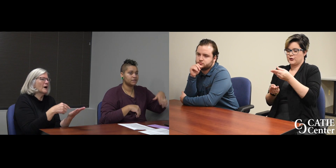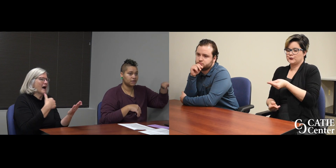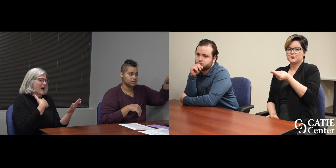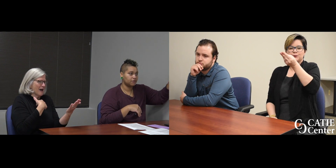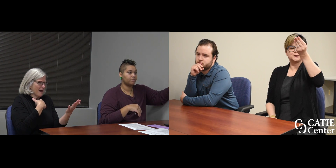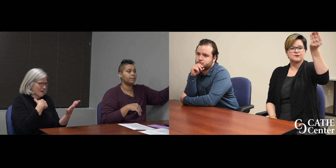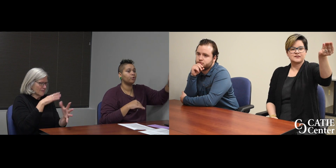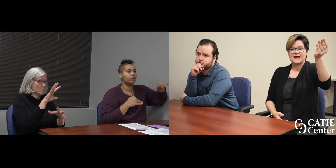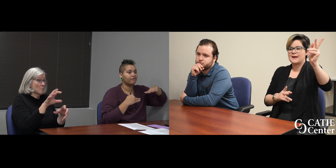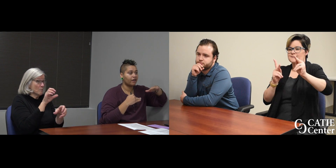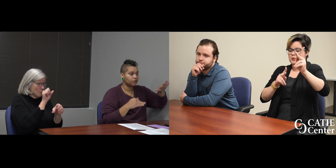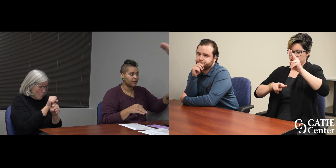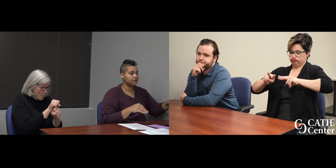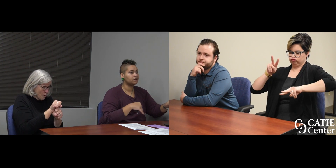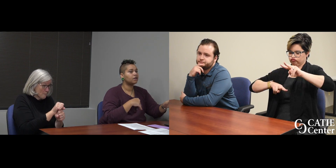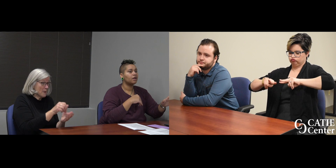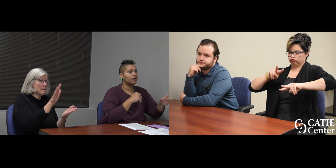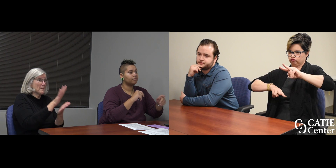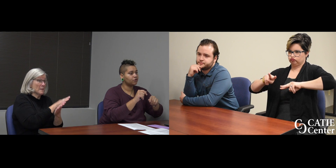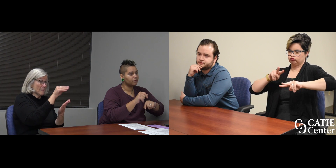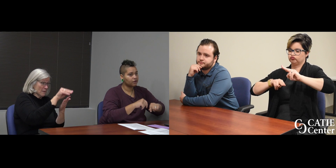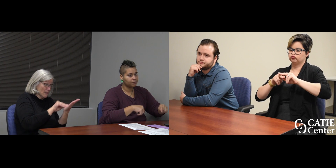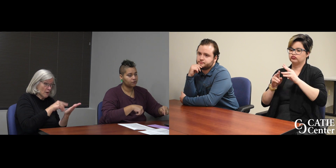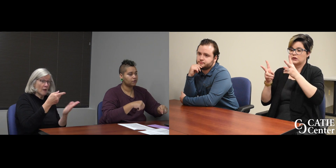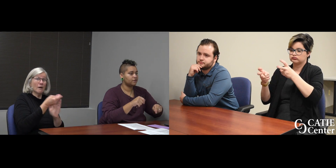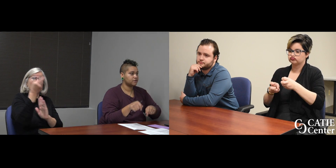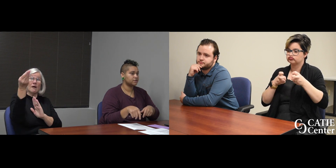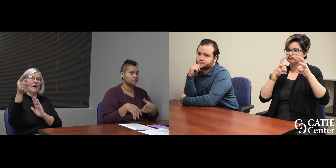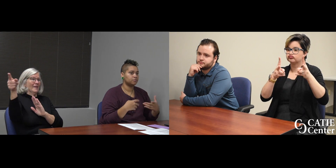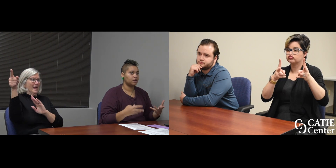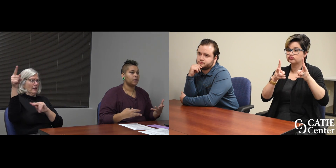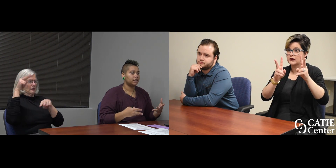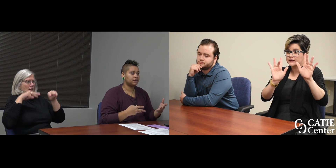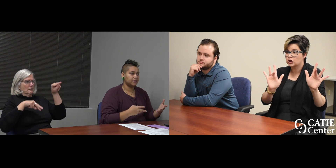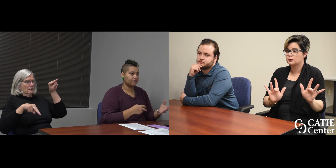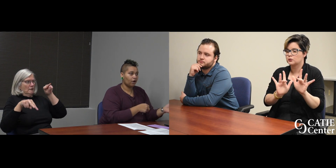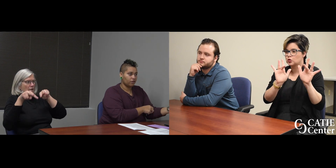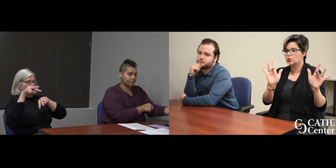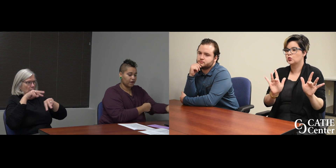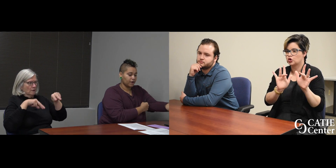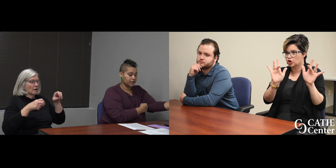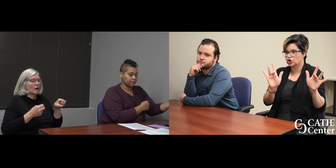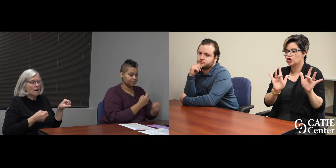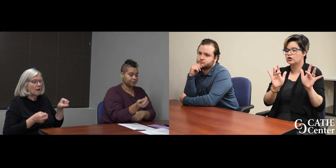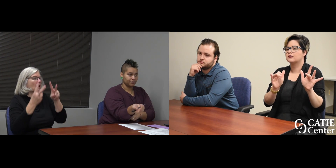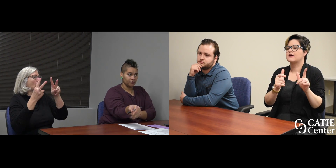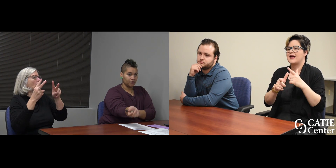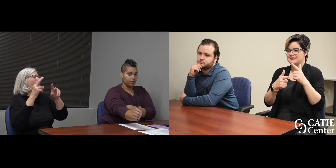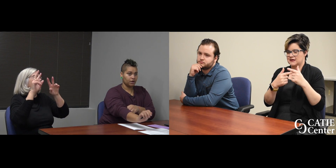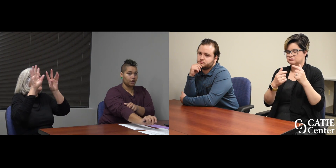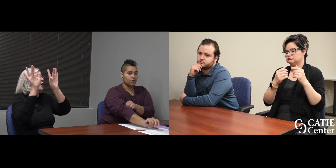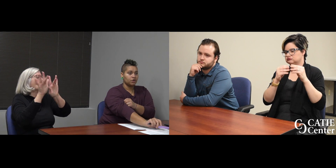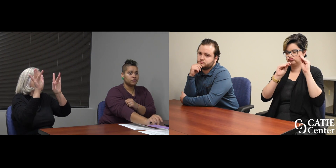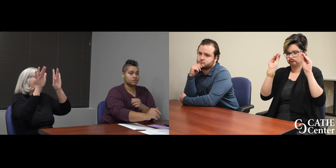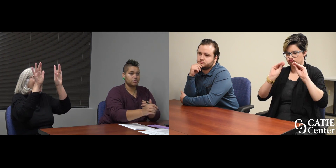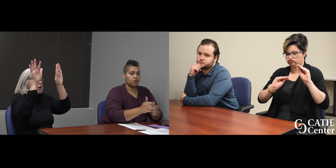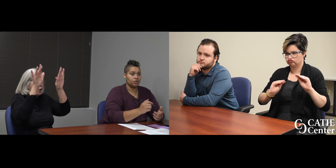and we send it to the people who evaluate it and put you in the computer and the system and to get all of that ready.